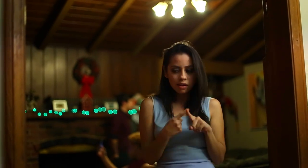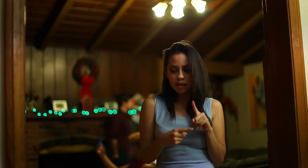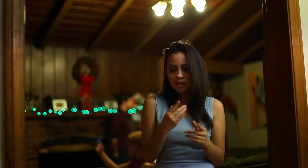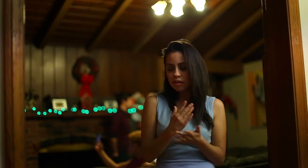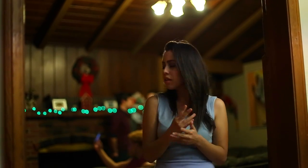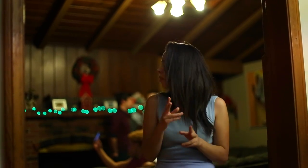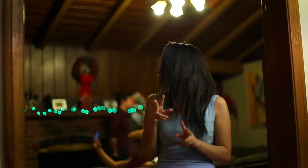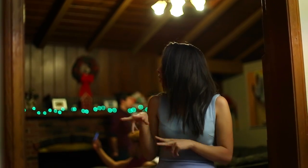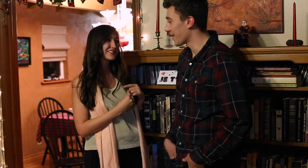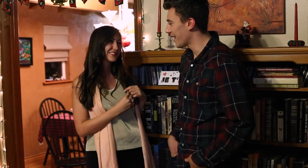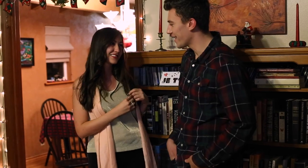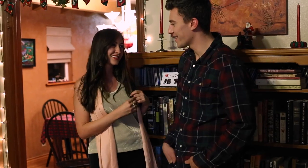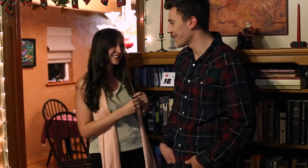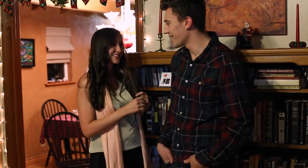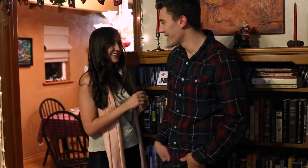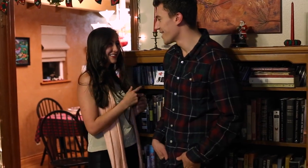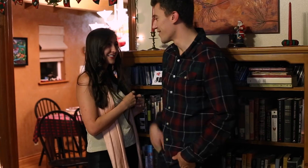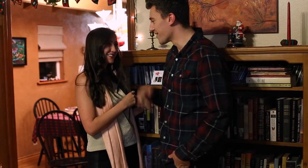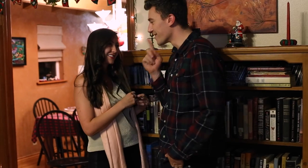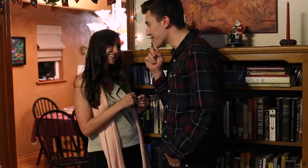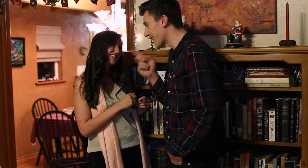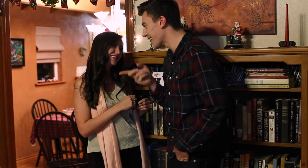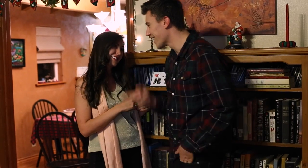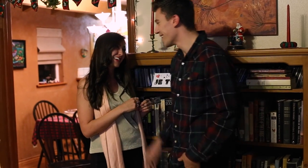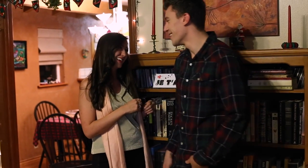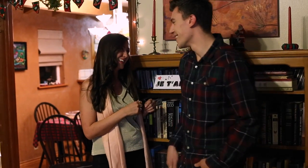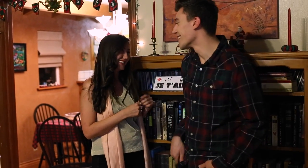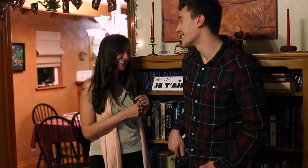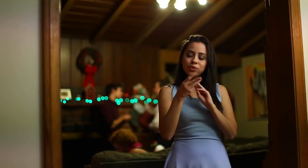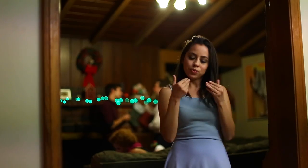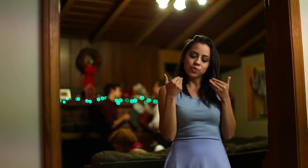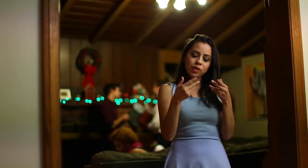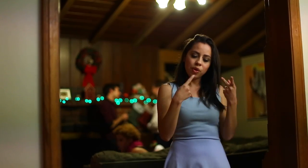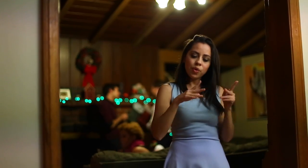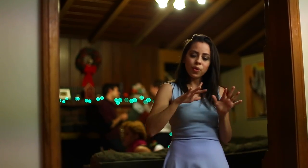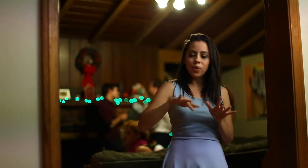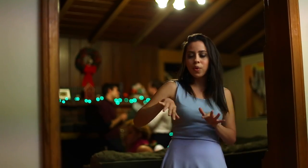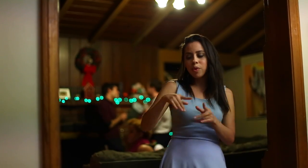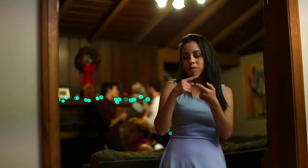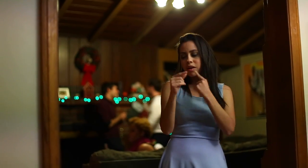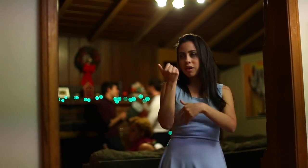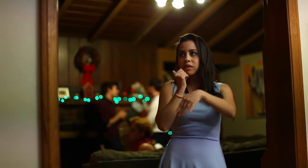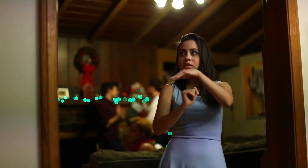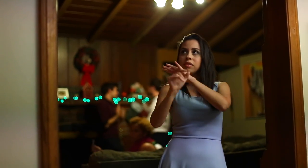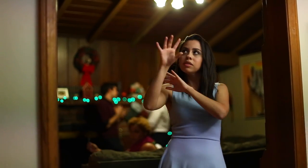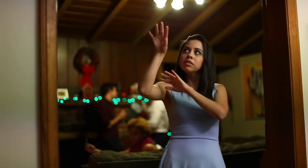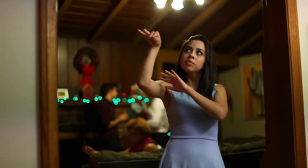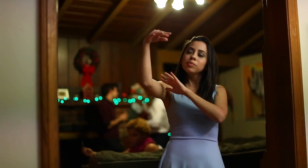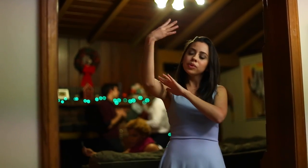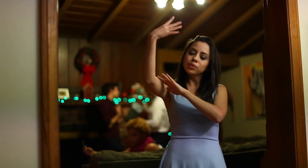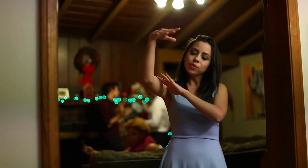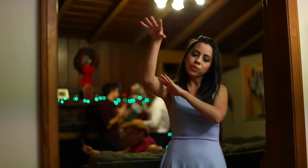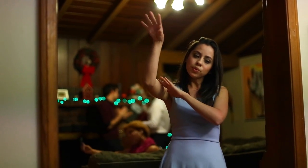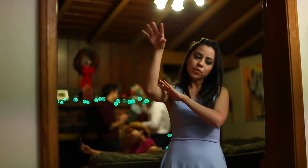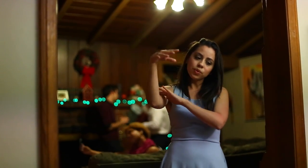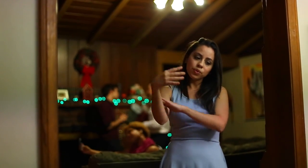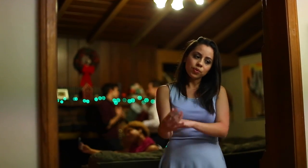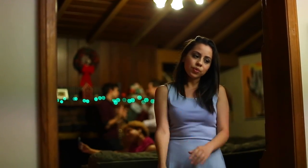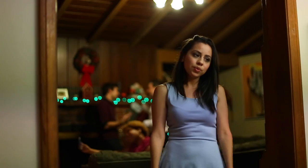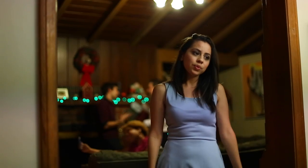But I can't stop staring at your face. I should be playing in the winter snow. But I'mma be under the mistletoe.